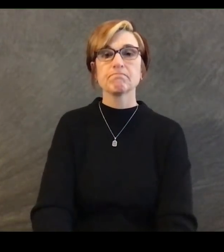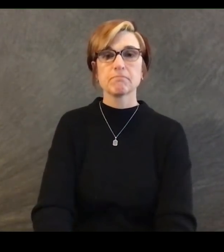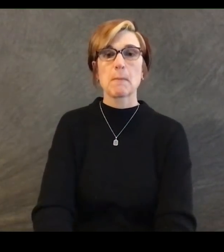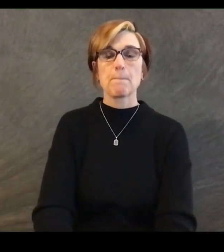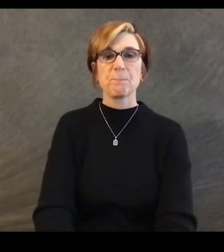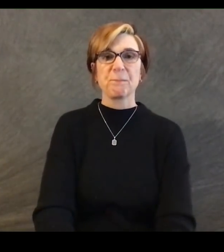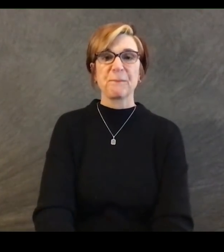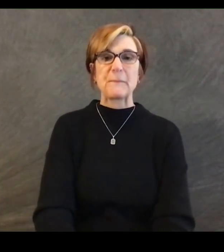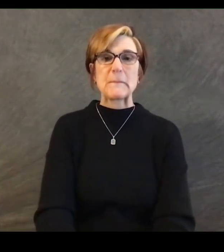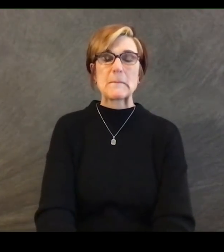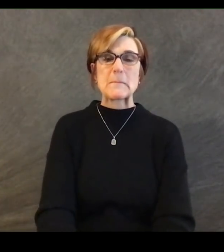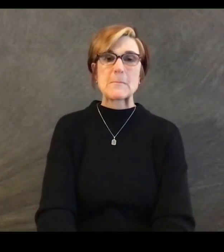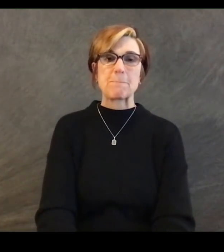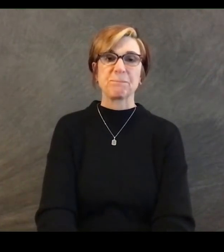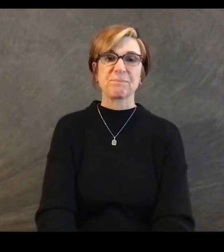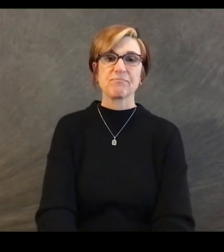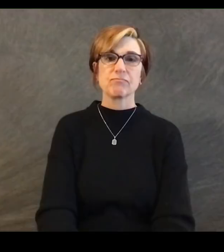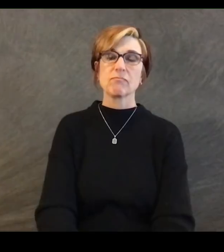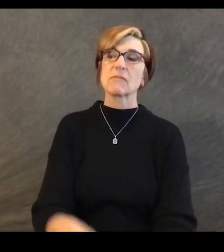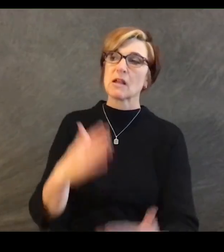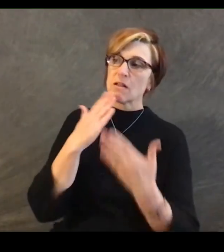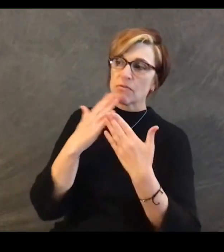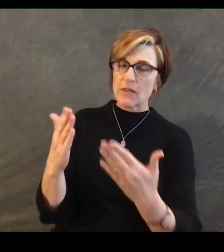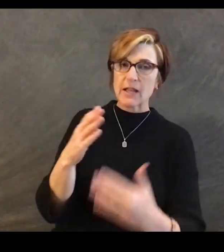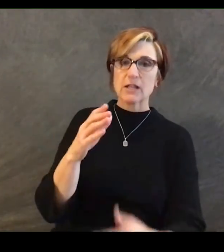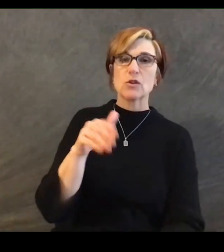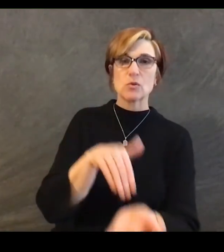thank you very much dr. Burks mr. president mr. vice president